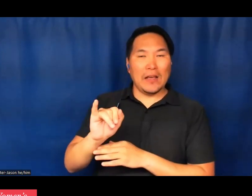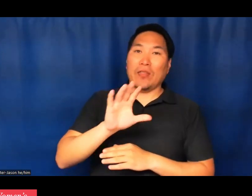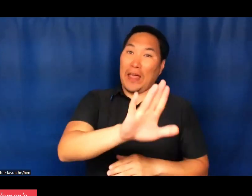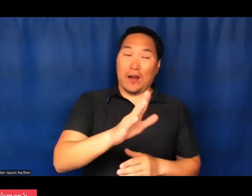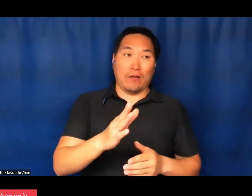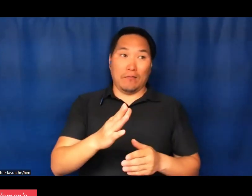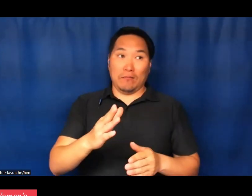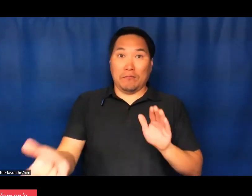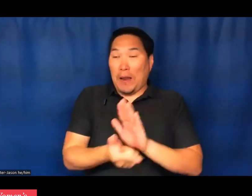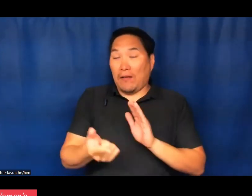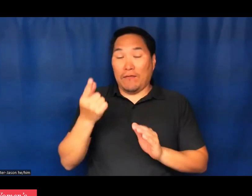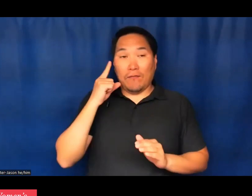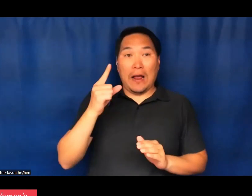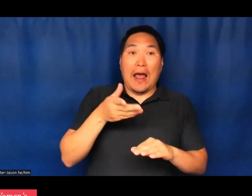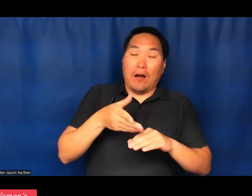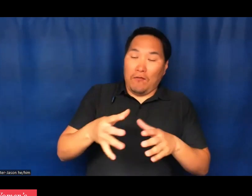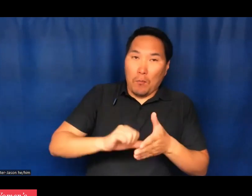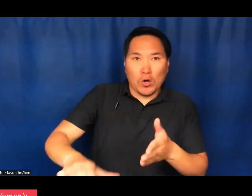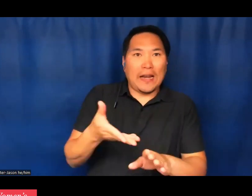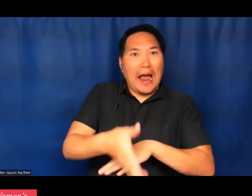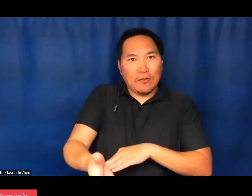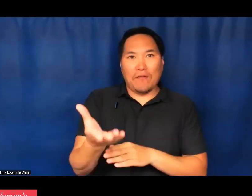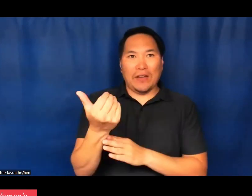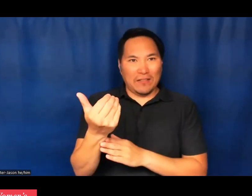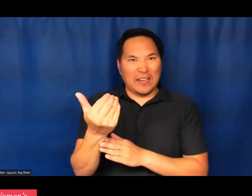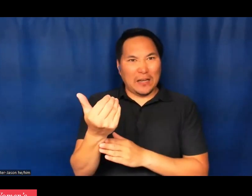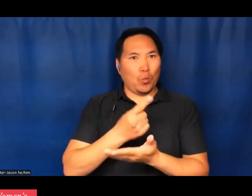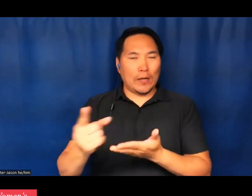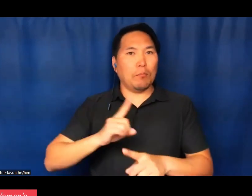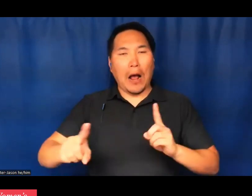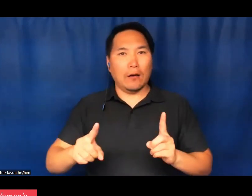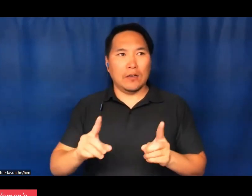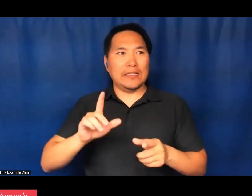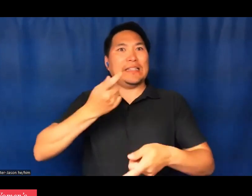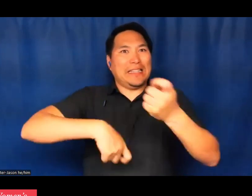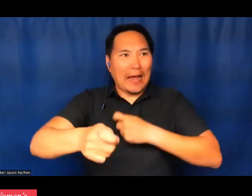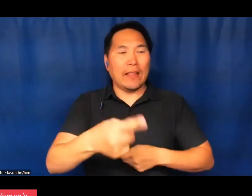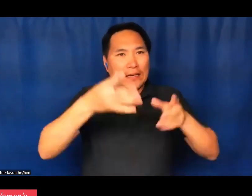without overruling Roe, but nonetheless, signed on to the court's opinion.The dissent, I think